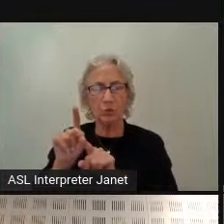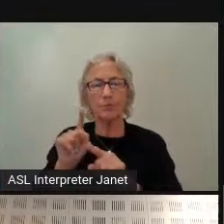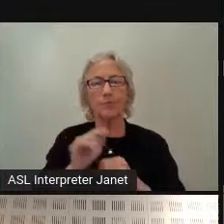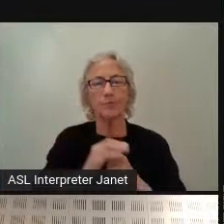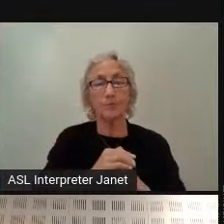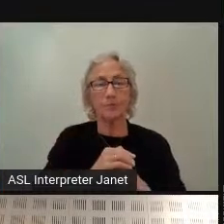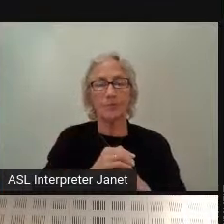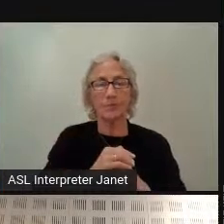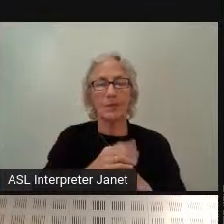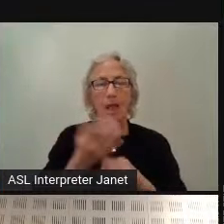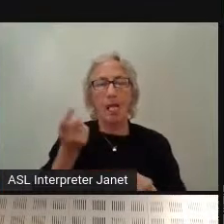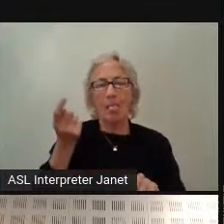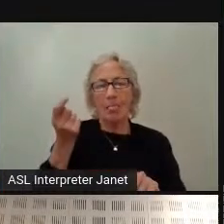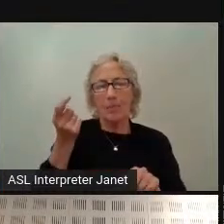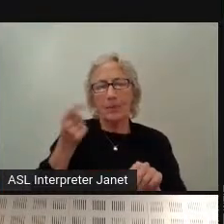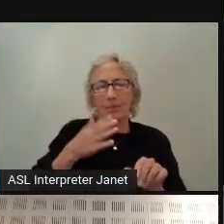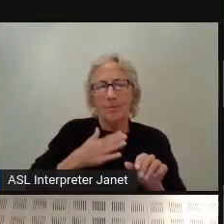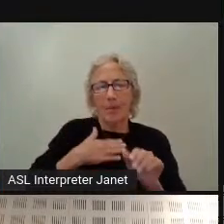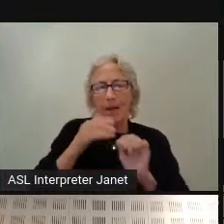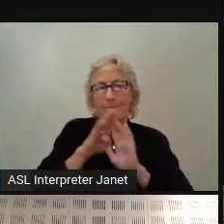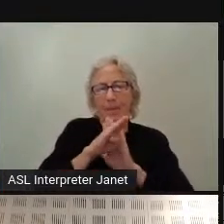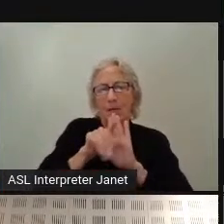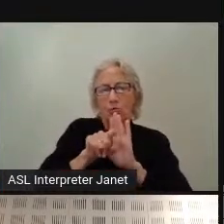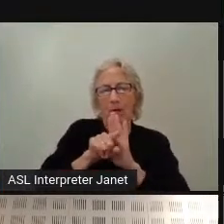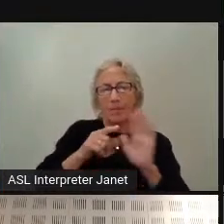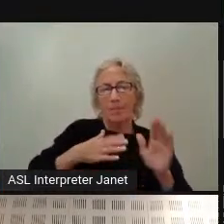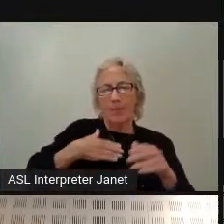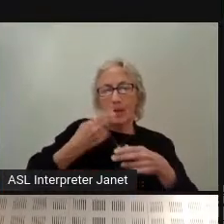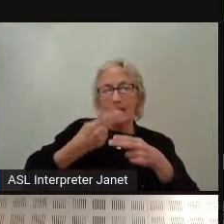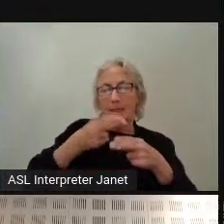partially sighted people use accessibility technology and we teach them to use accessibility technology. A bit about us.